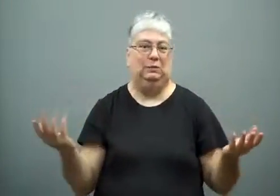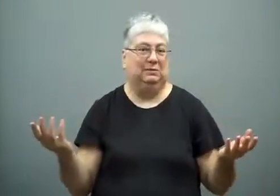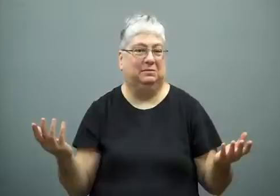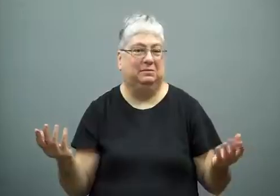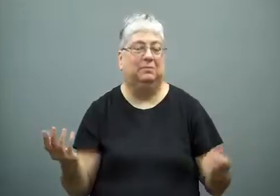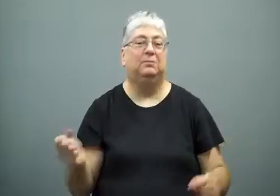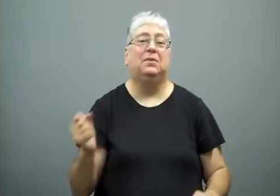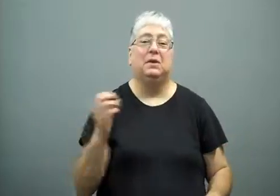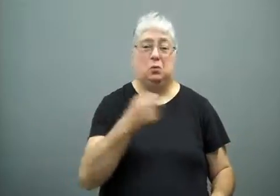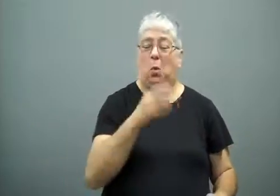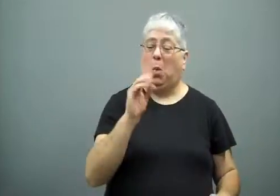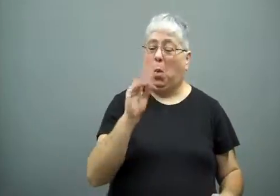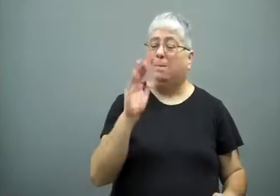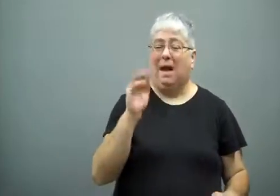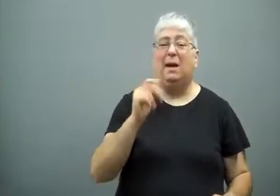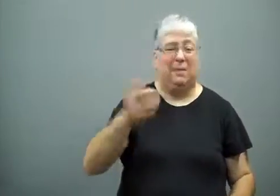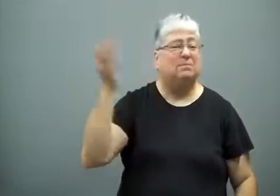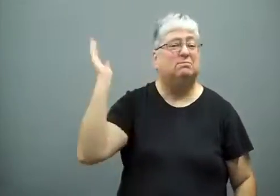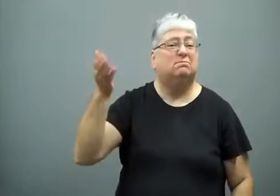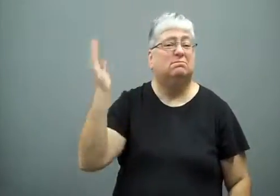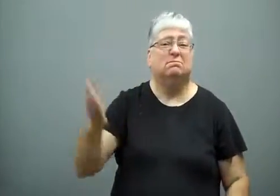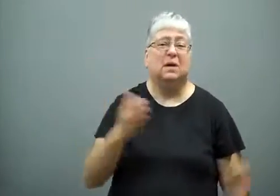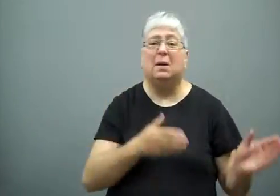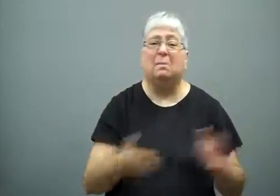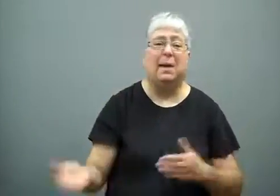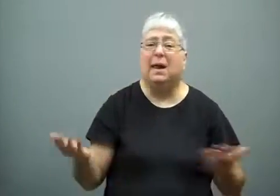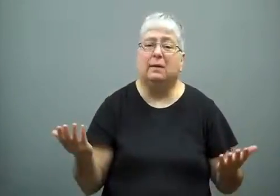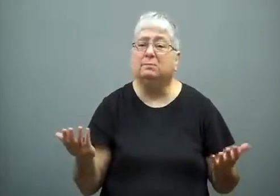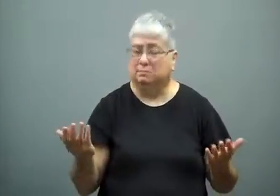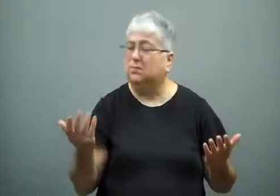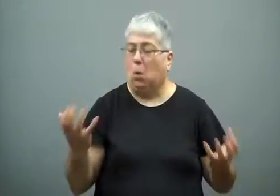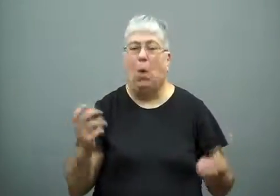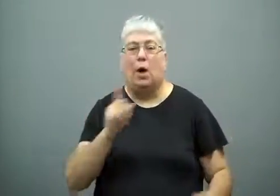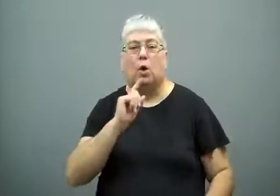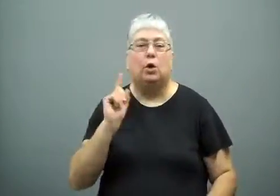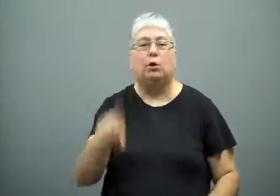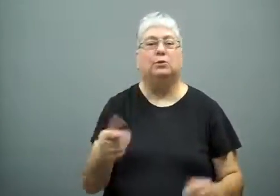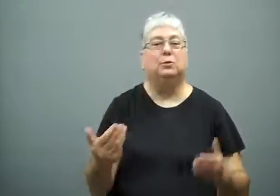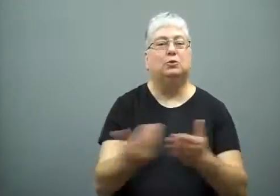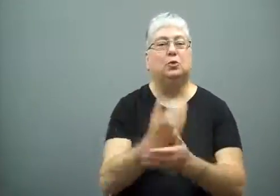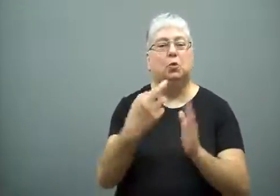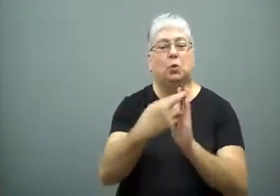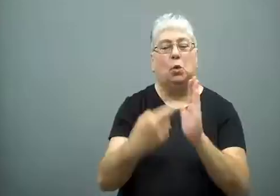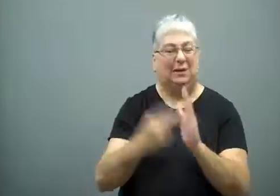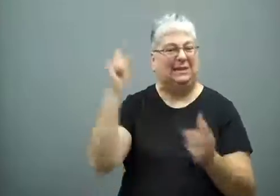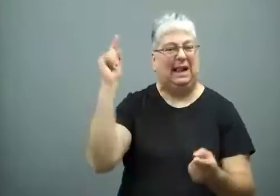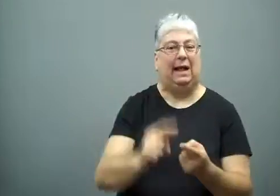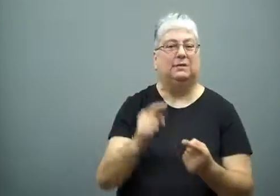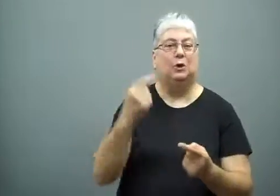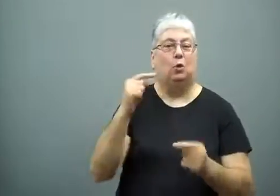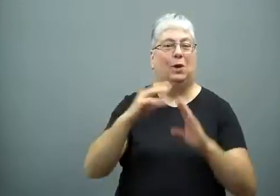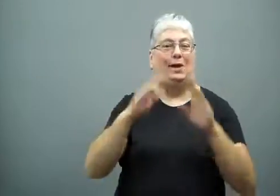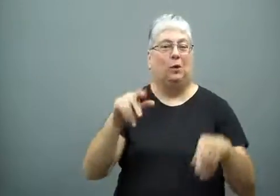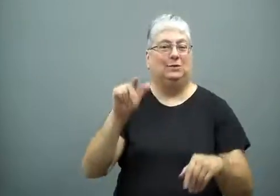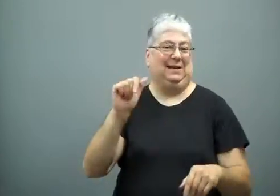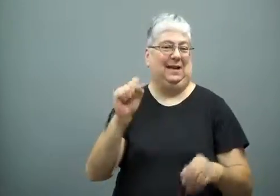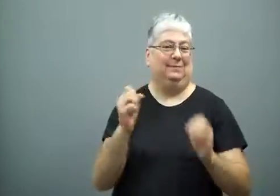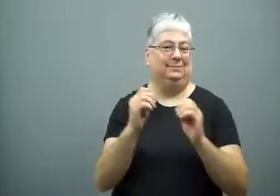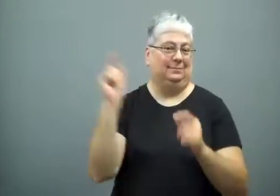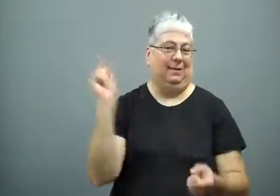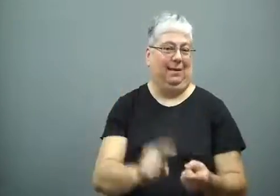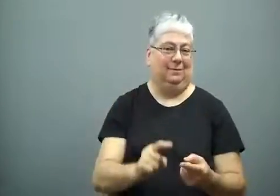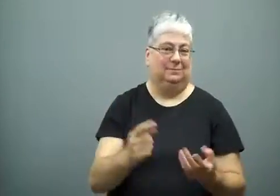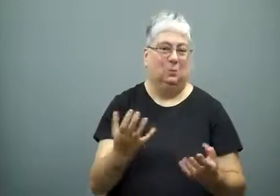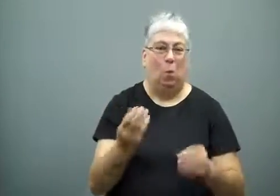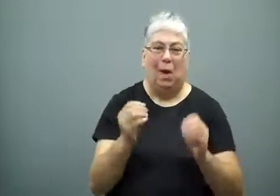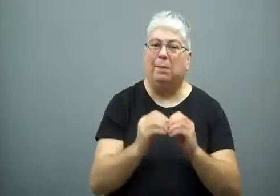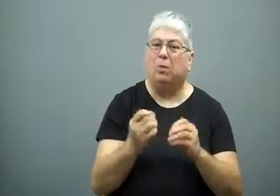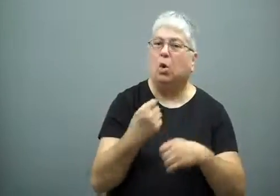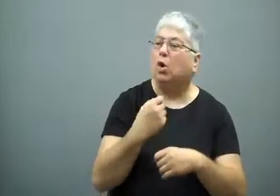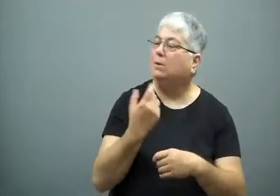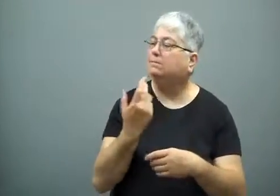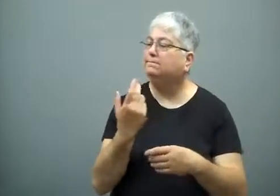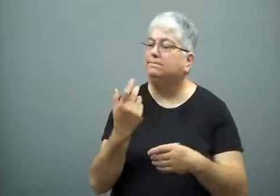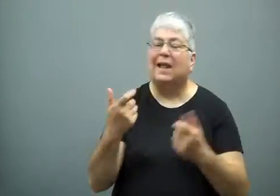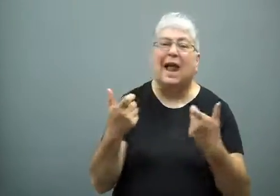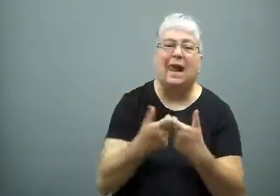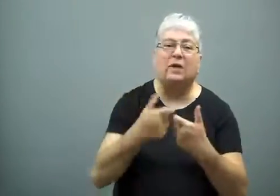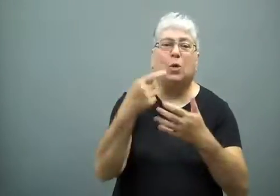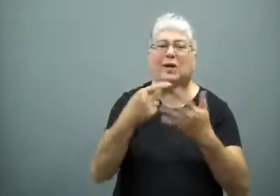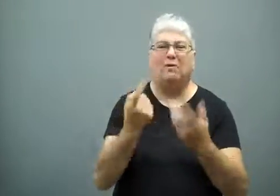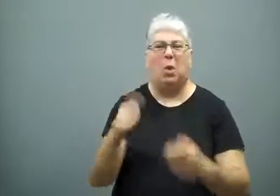In his speech, Obama cited plans for regulations to cut carbon emissions.